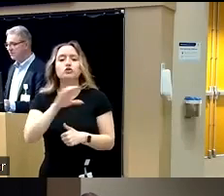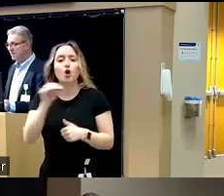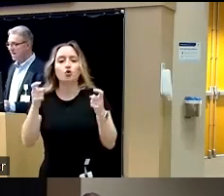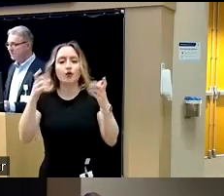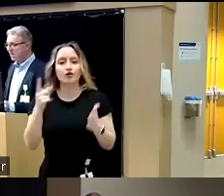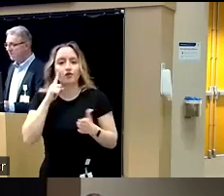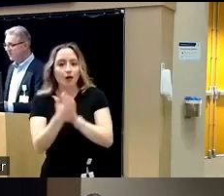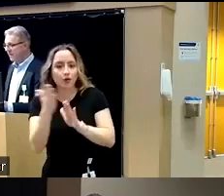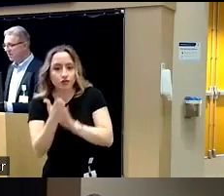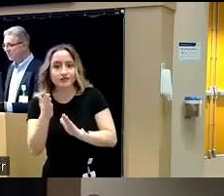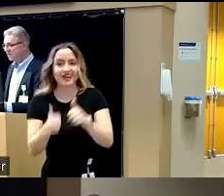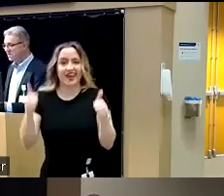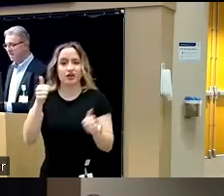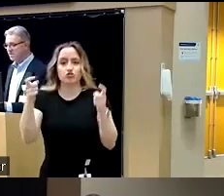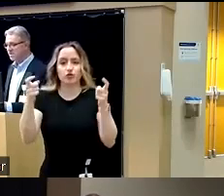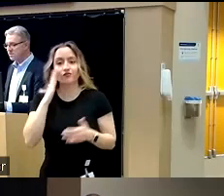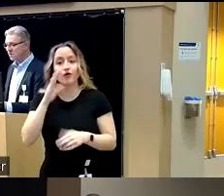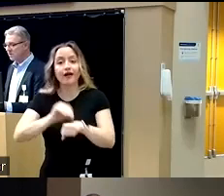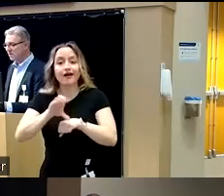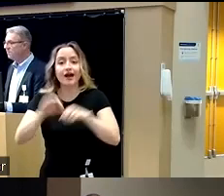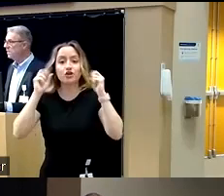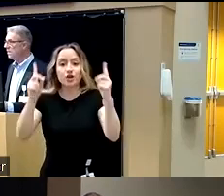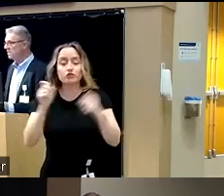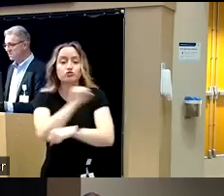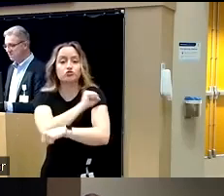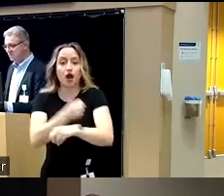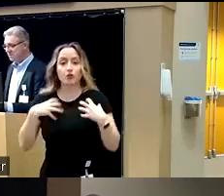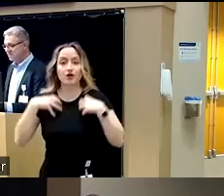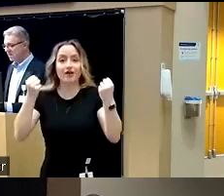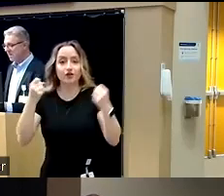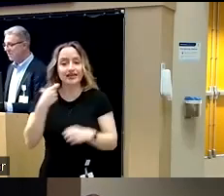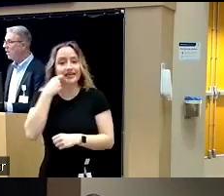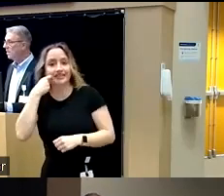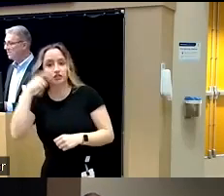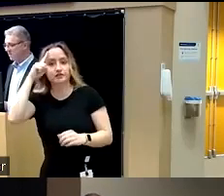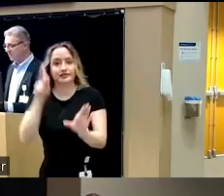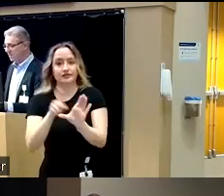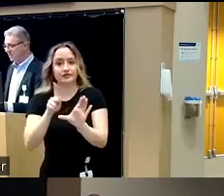and director of counselor education it's strong recovery addiction Psychiatry Outpatient Clinic